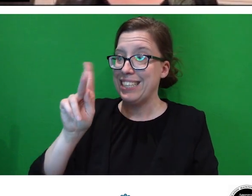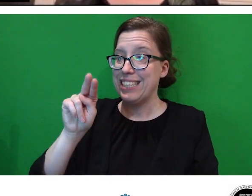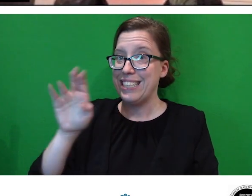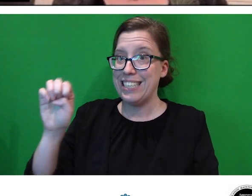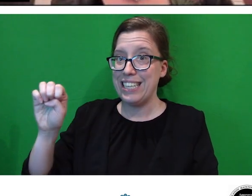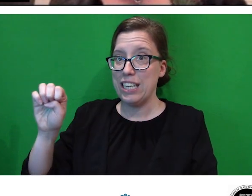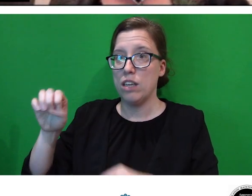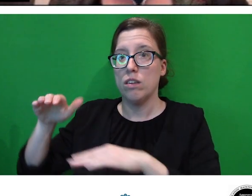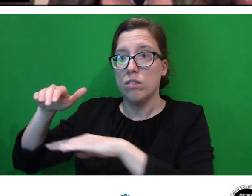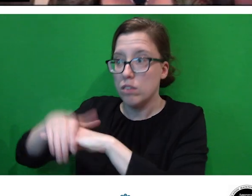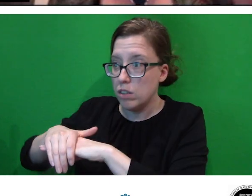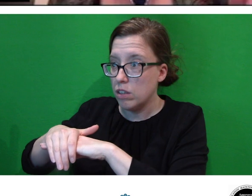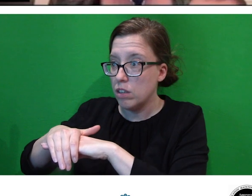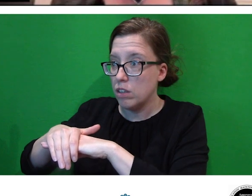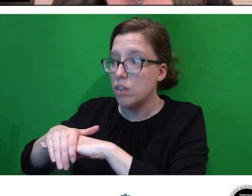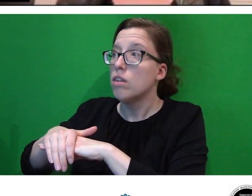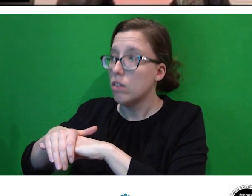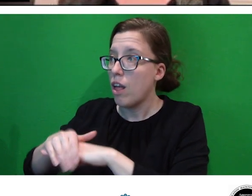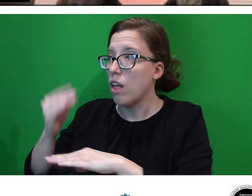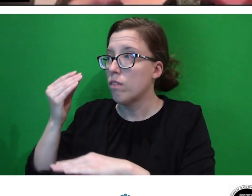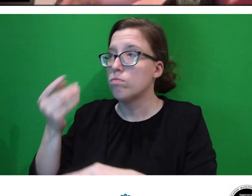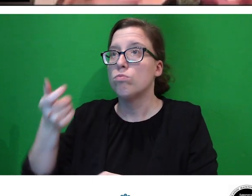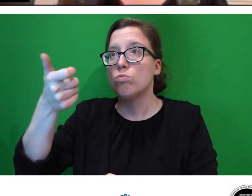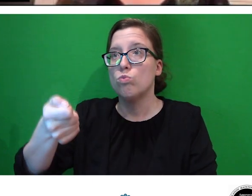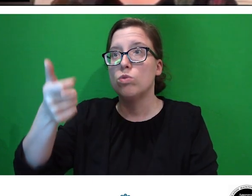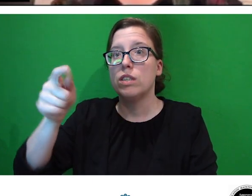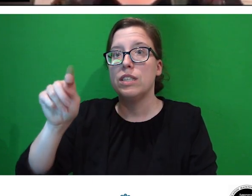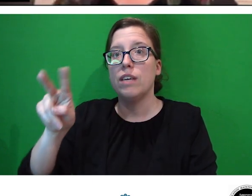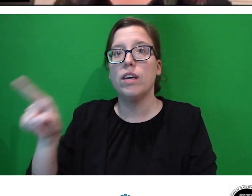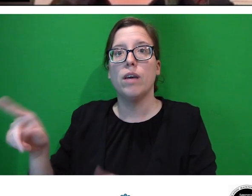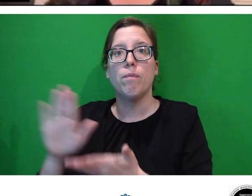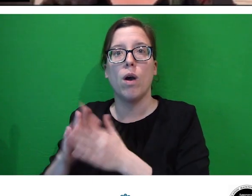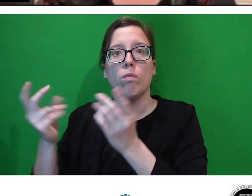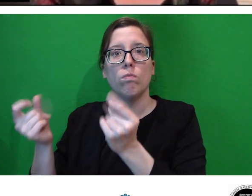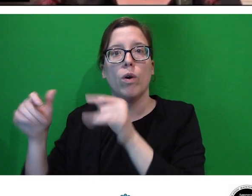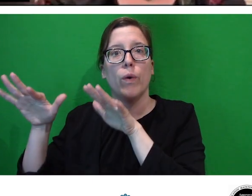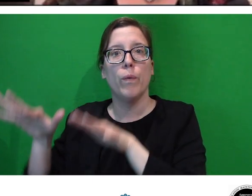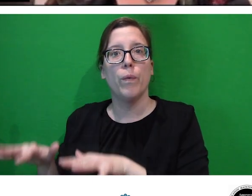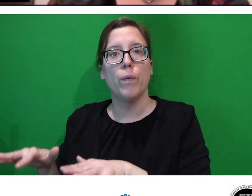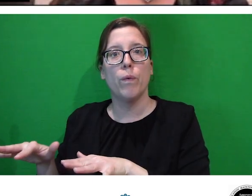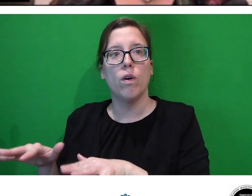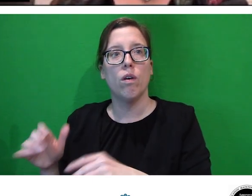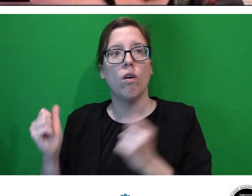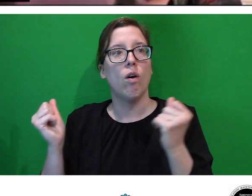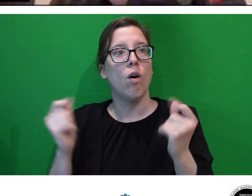Younger brother, younger brother gets up, walks over, puts his hand on Jack's knee,